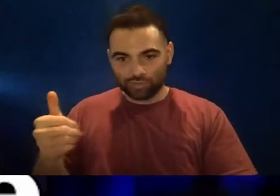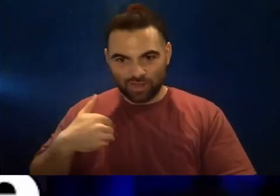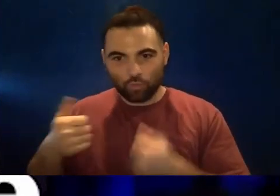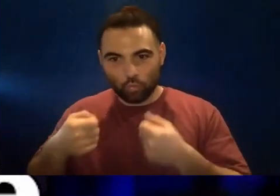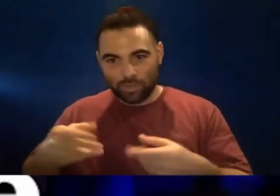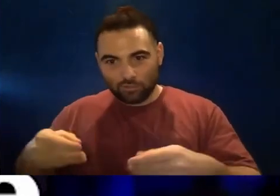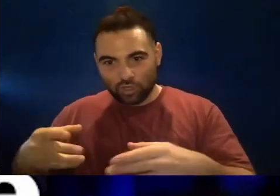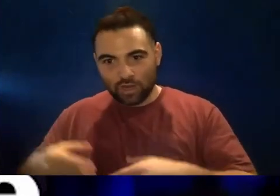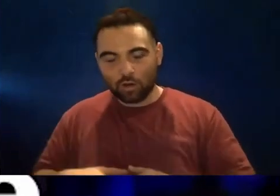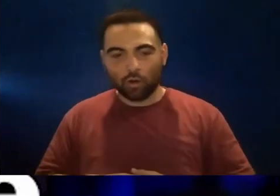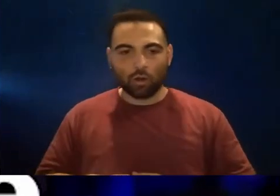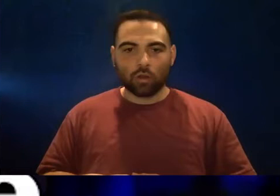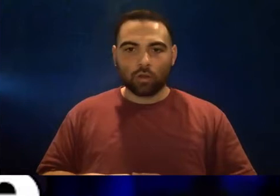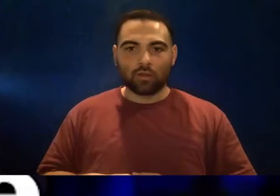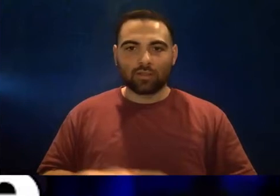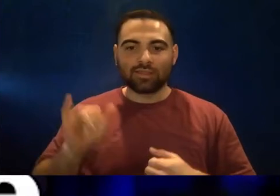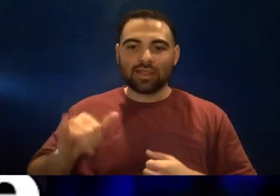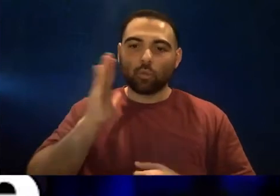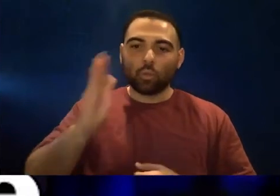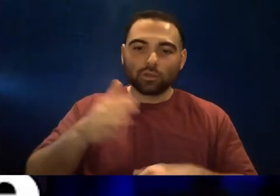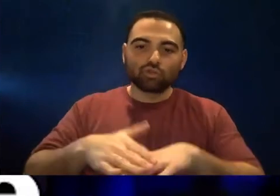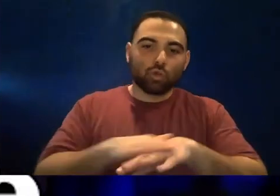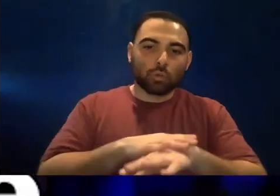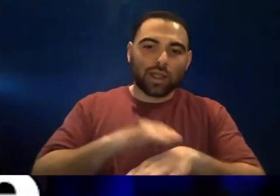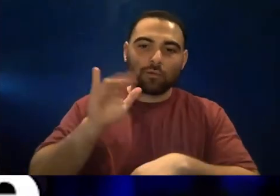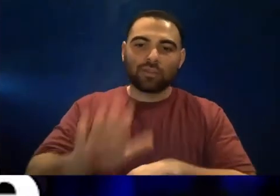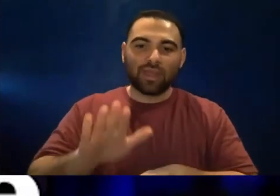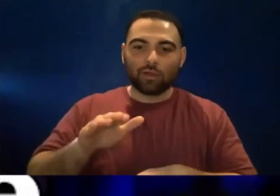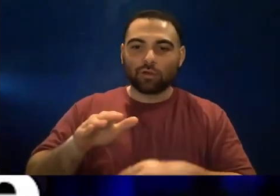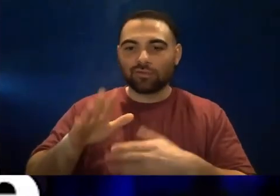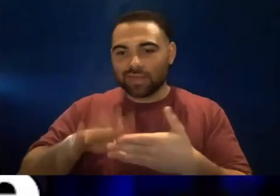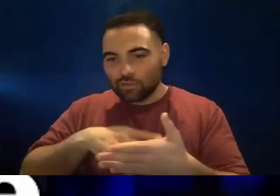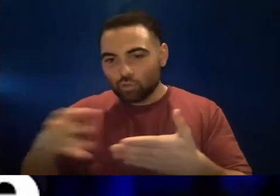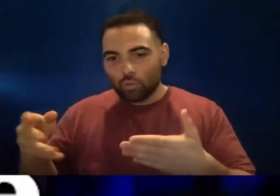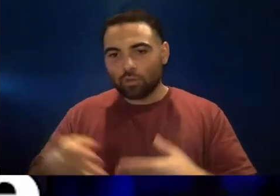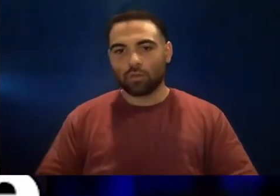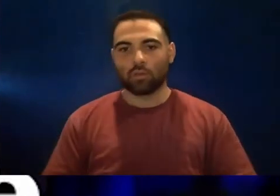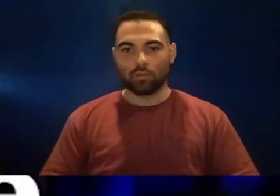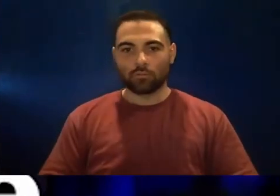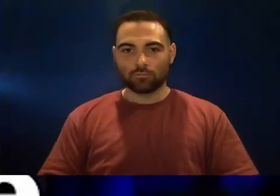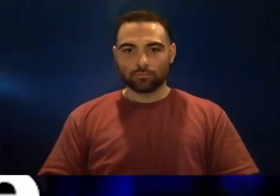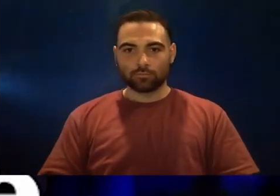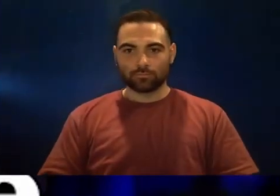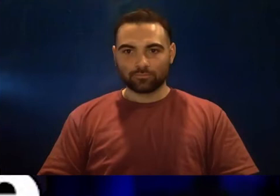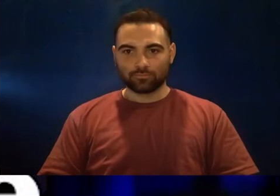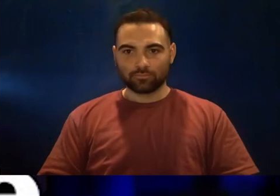that might slow down their schedule. And how it really affects her own self-worth